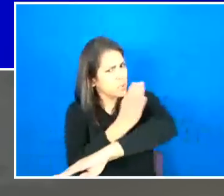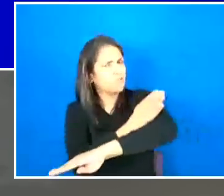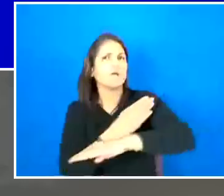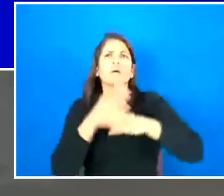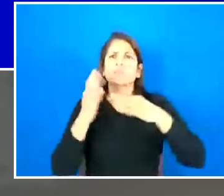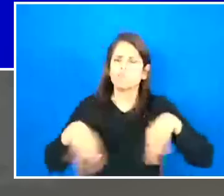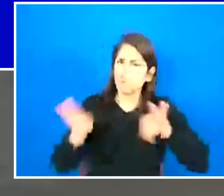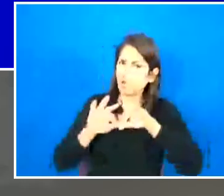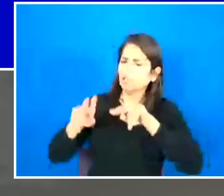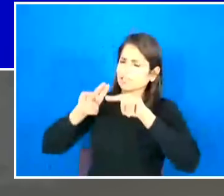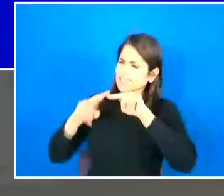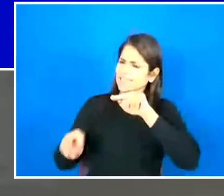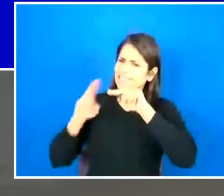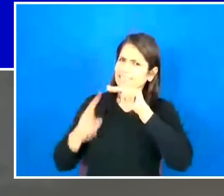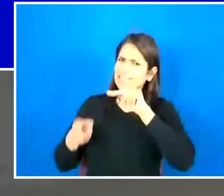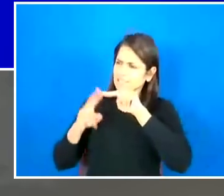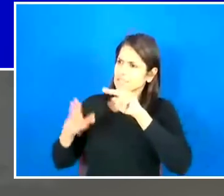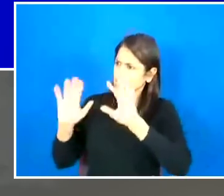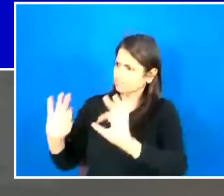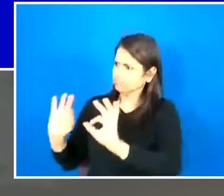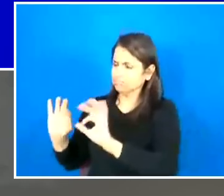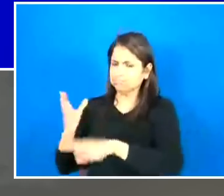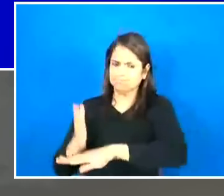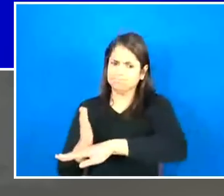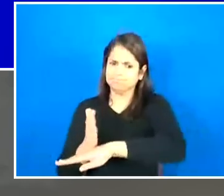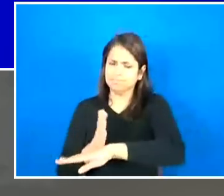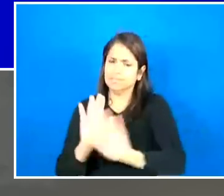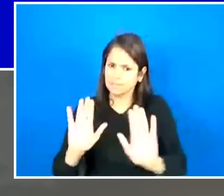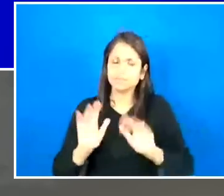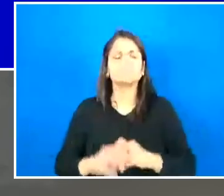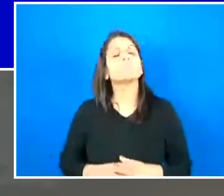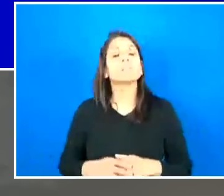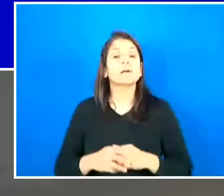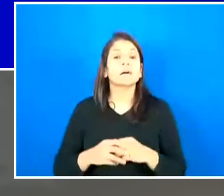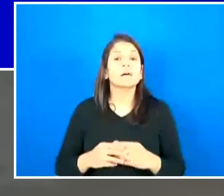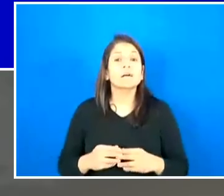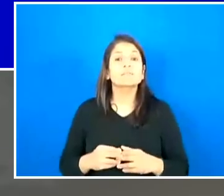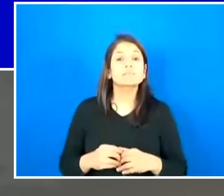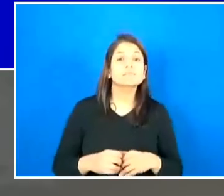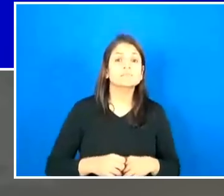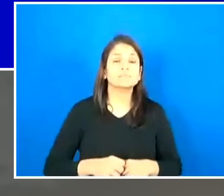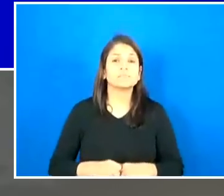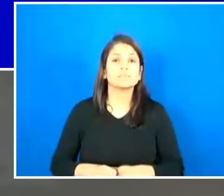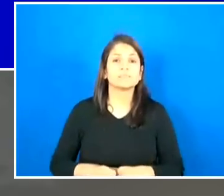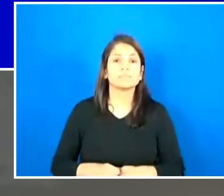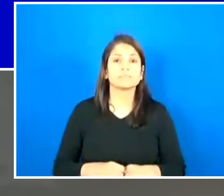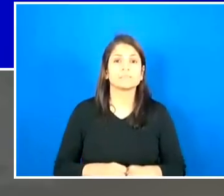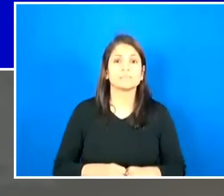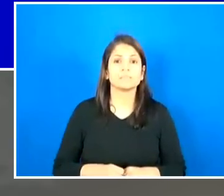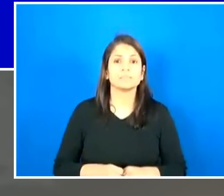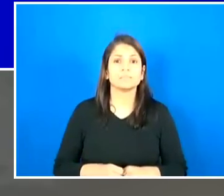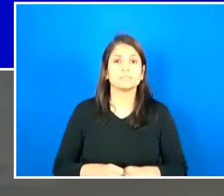IT'S WORKING. WE'ERTT GEI NG CSLOERAN D CLOSER TO THOSE DAYS WHEN WE SEE STEADY DOWNWARD TRENDS EVERY